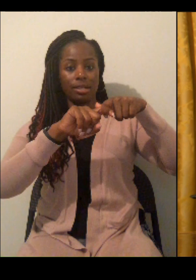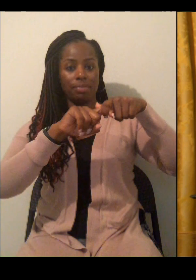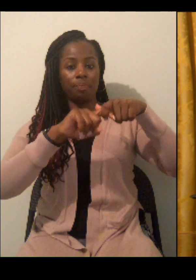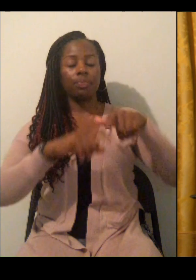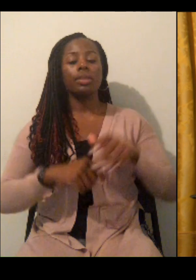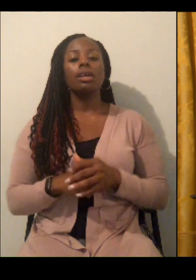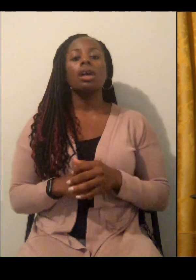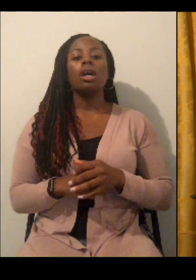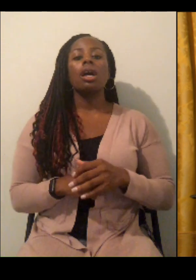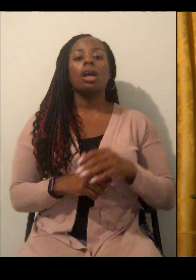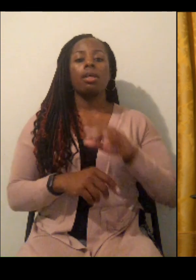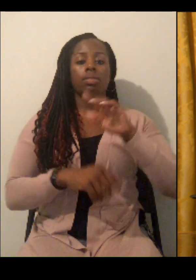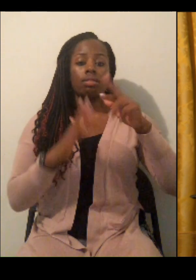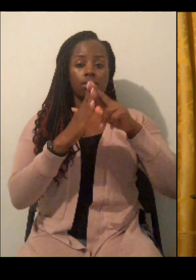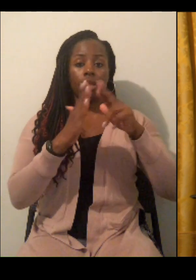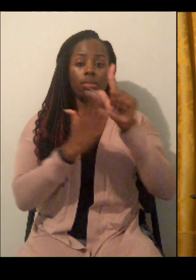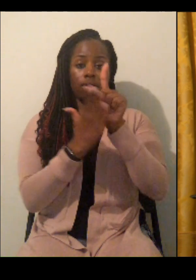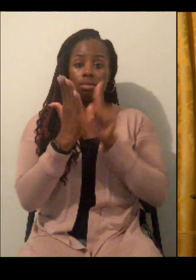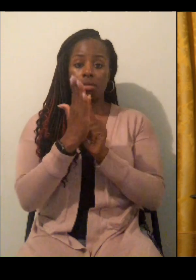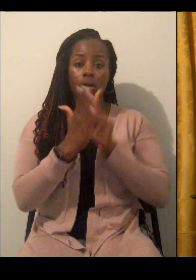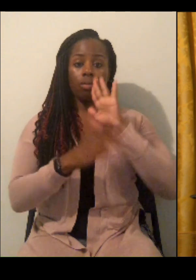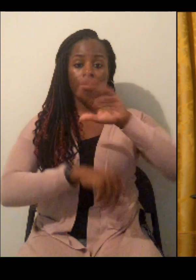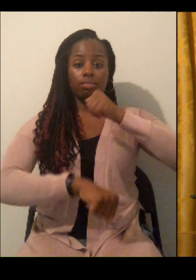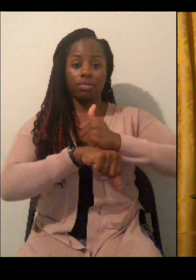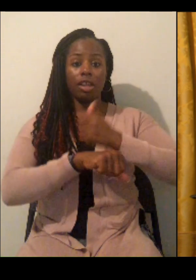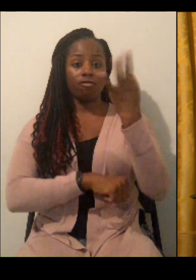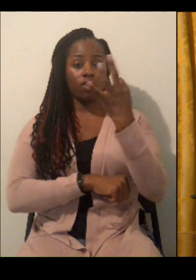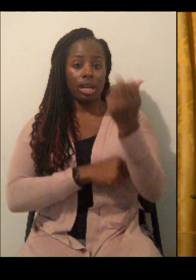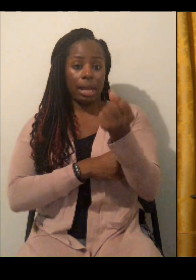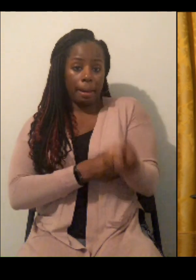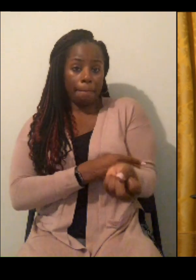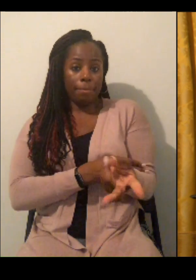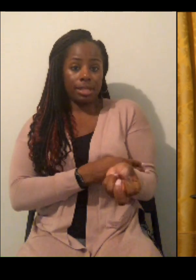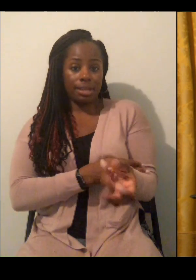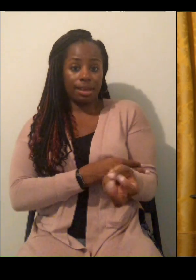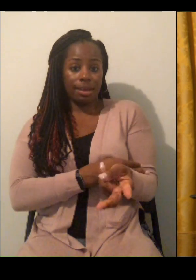adjusted subject to conditions on the ground there will be exemptions for